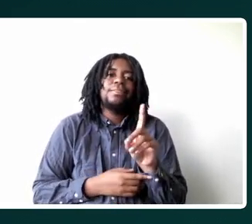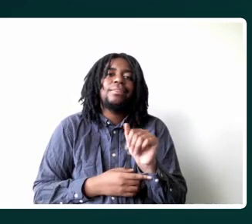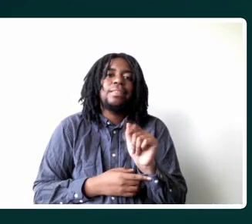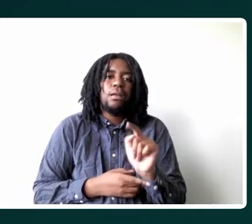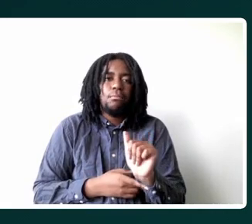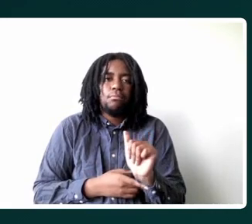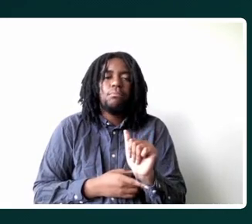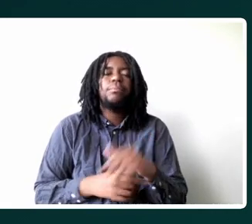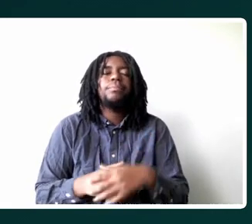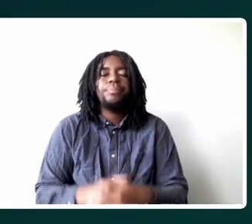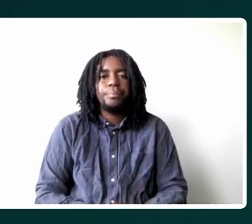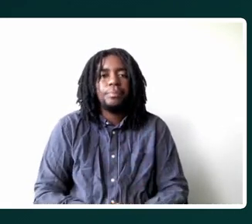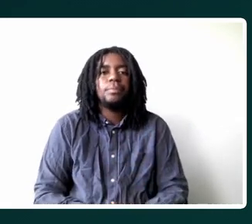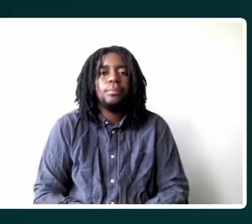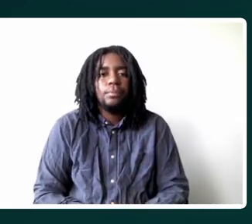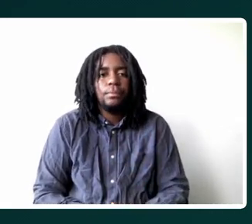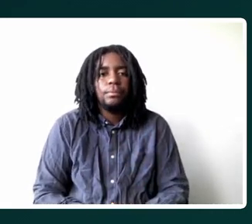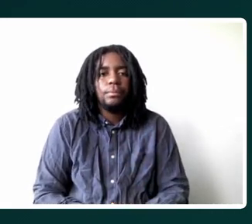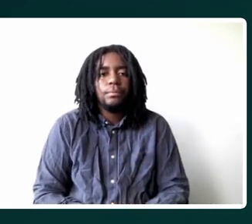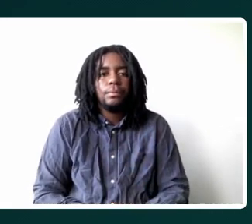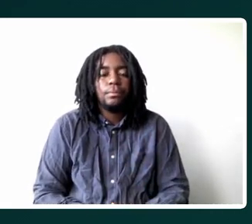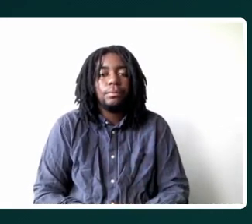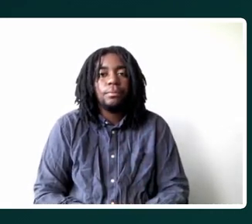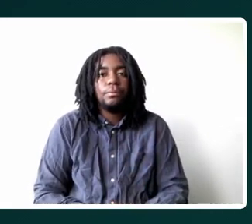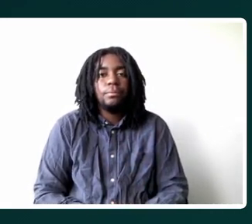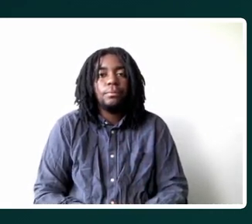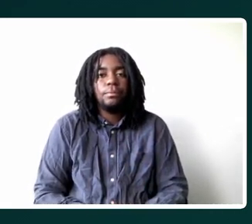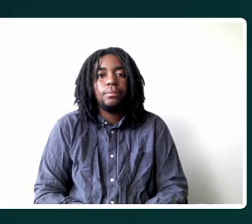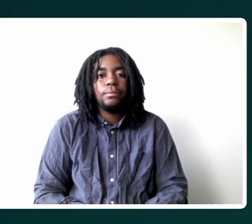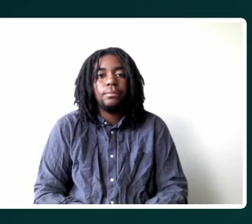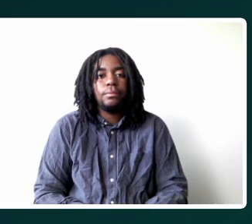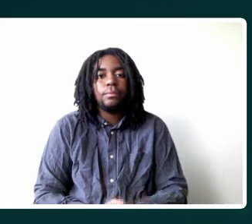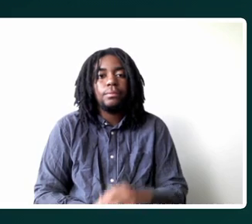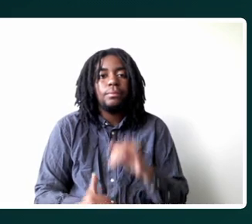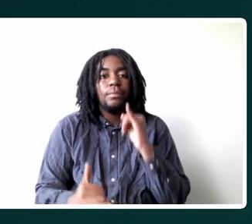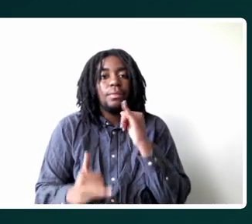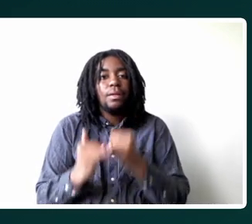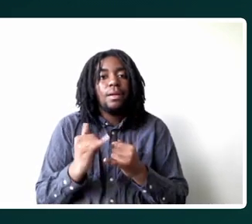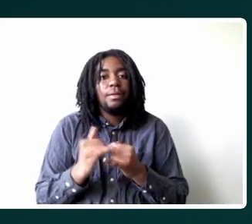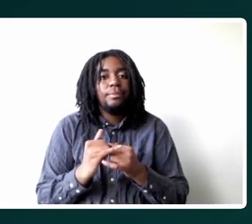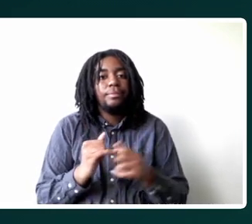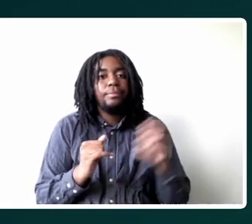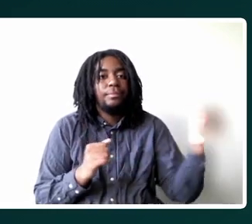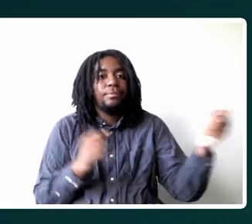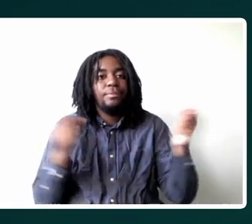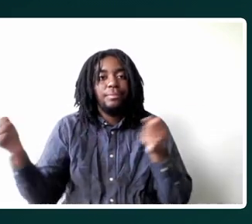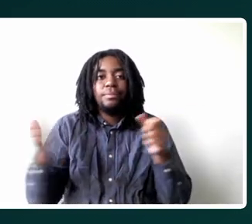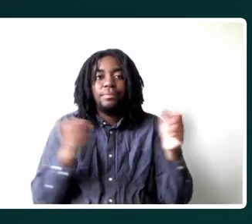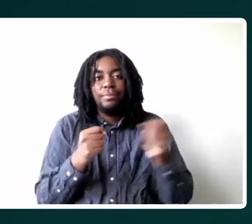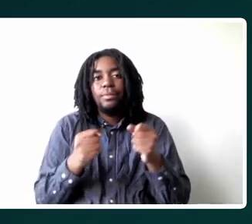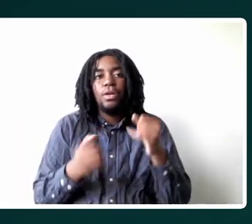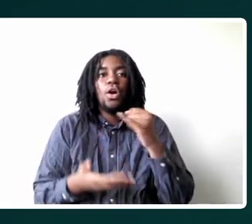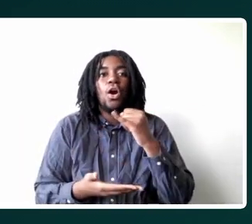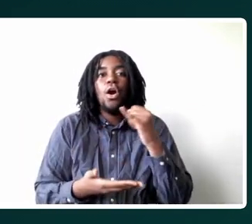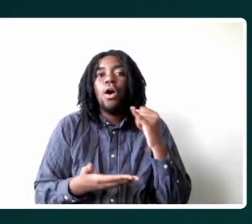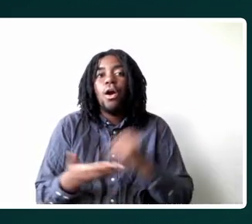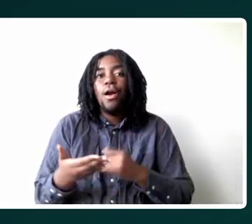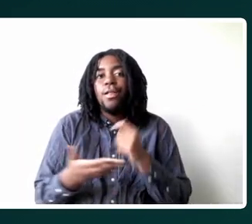And last is bringing on an art therapist. That's the consideration. It is something we didn't do,